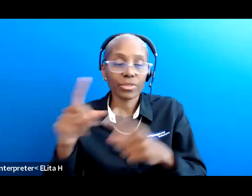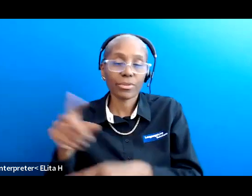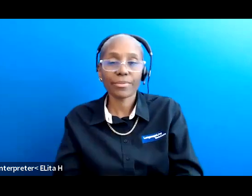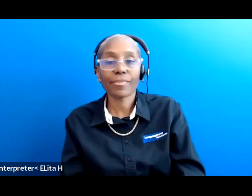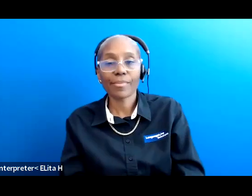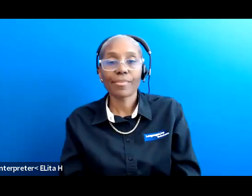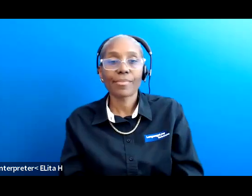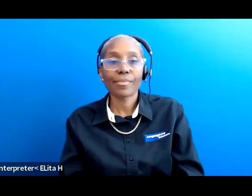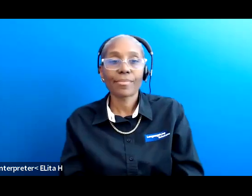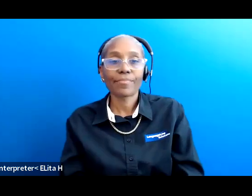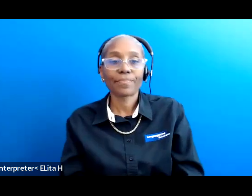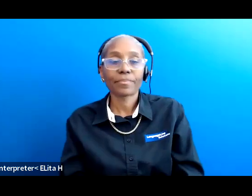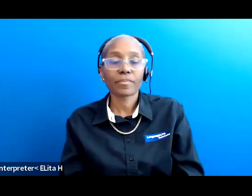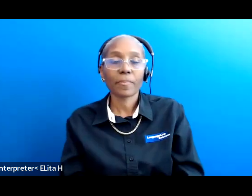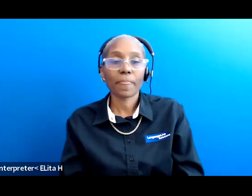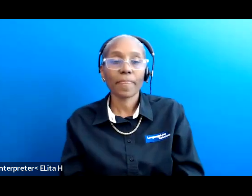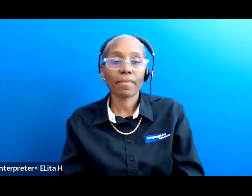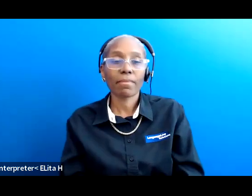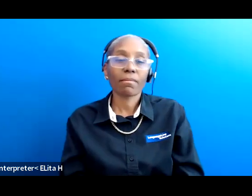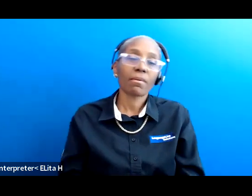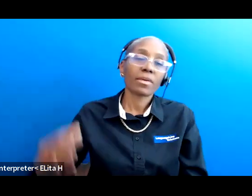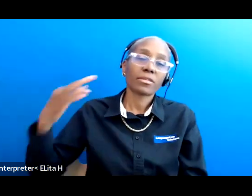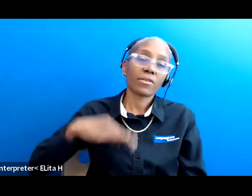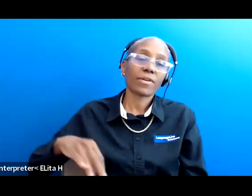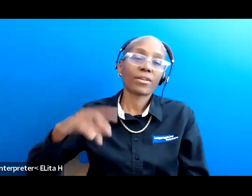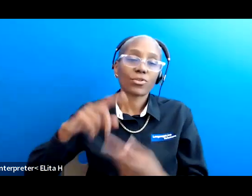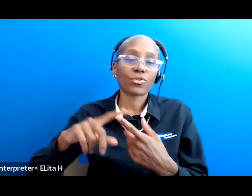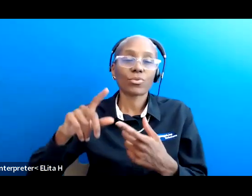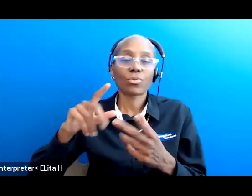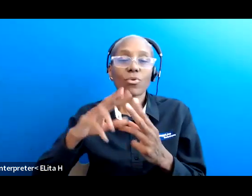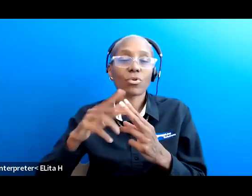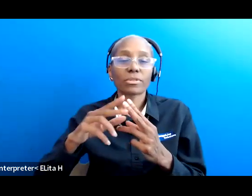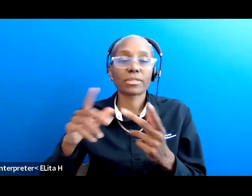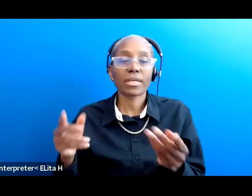Okay, is there an advantage to an alternating wheelchair cushion to repeated pressure sores?